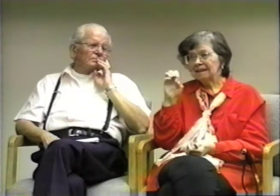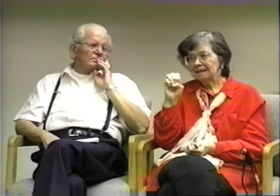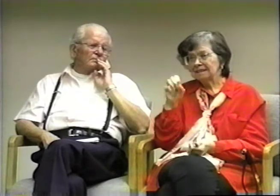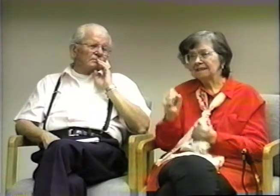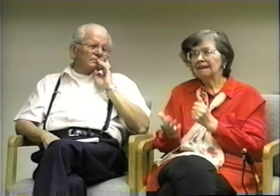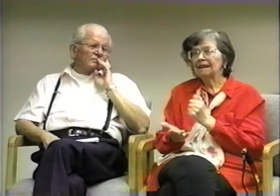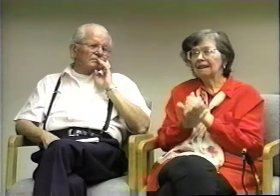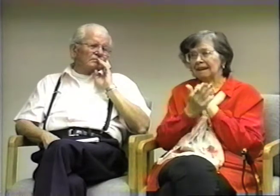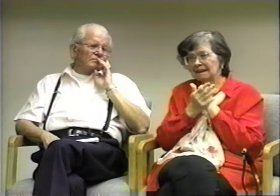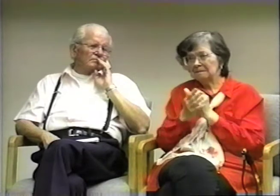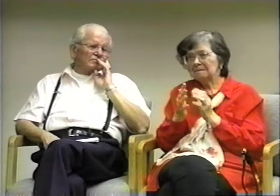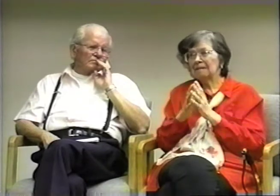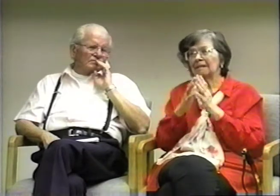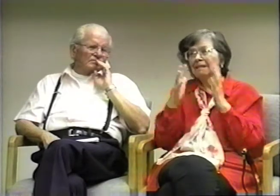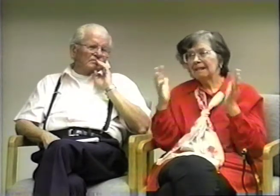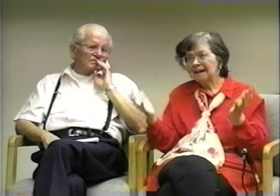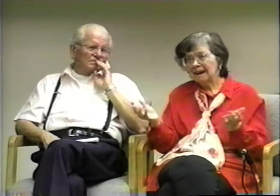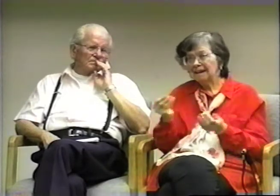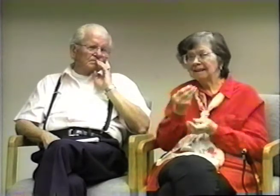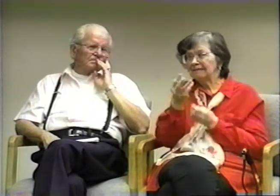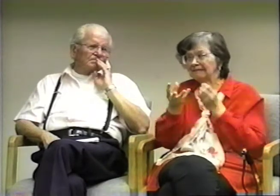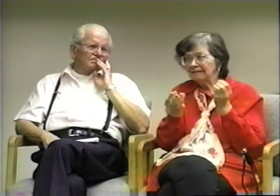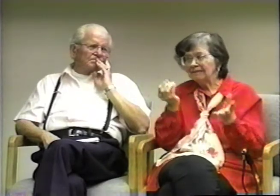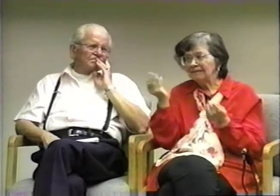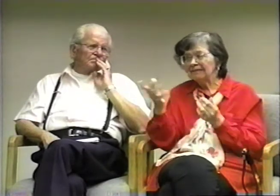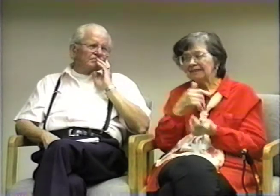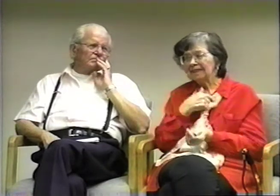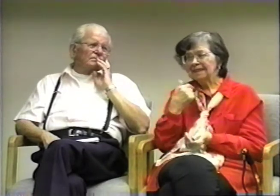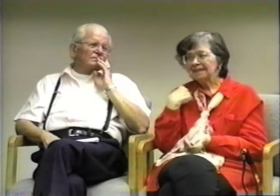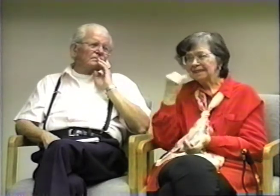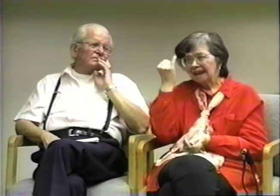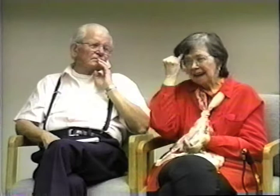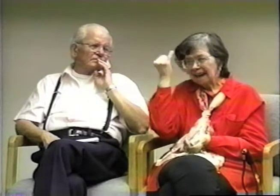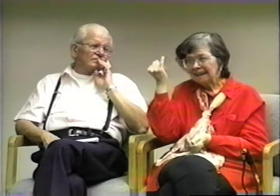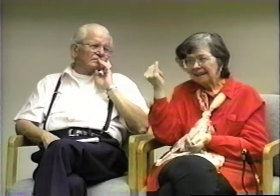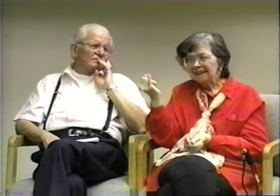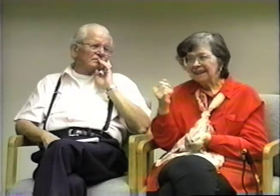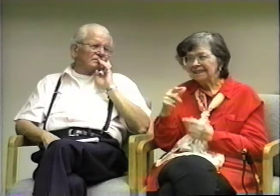The Regional Service Center [RSC] has really helped a lot.